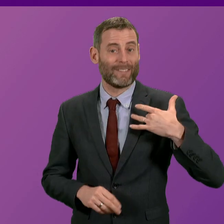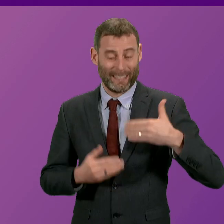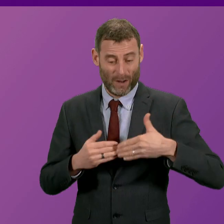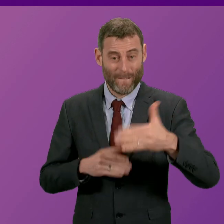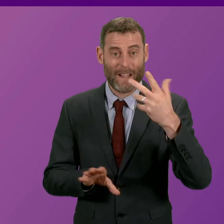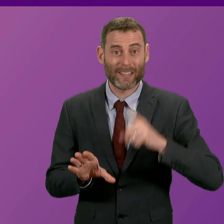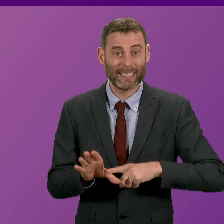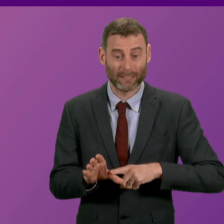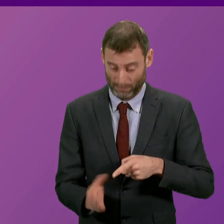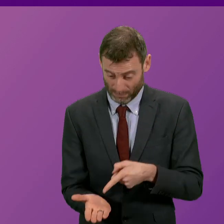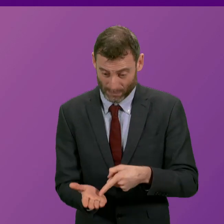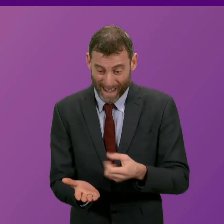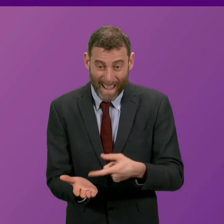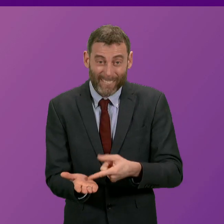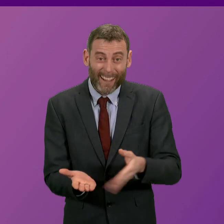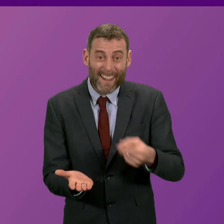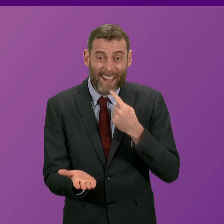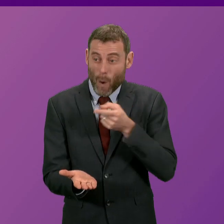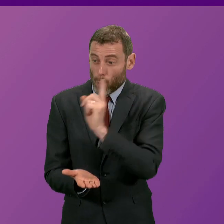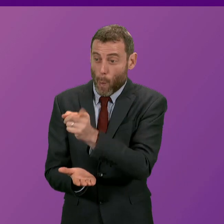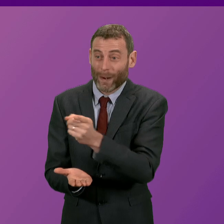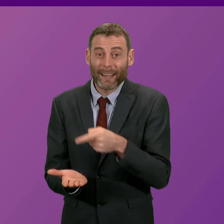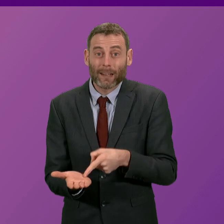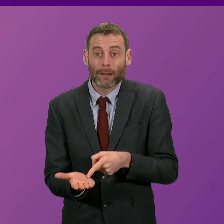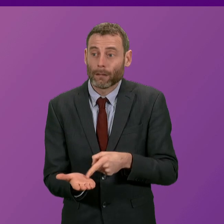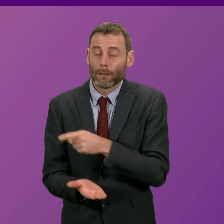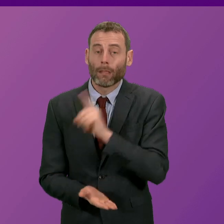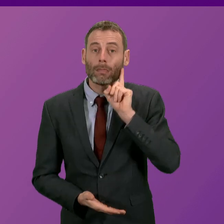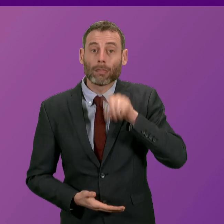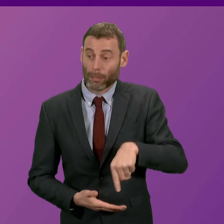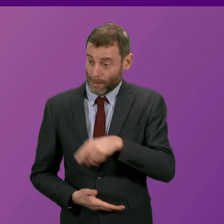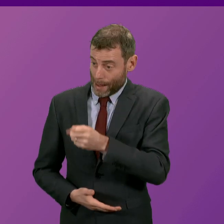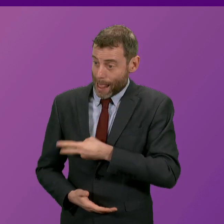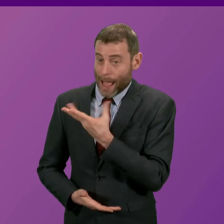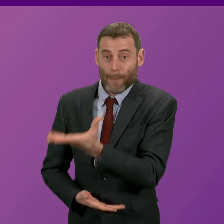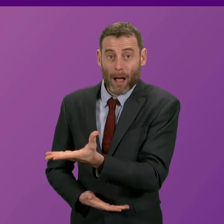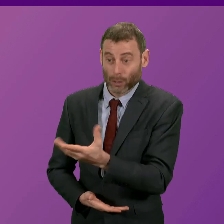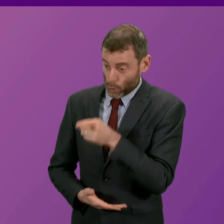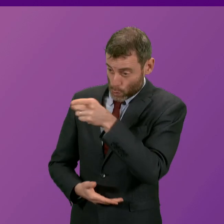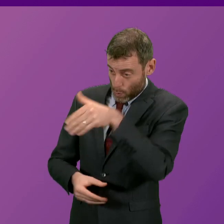period. That is a rather gloomy outlook that Mr Sarwar has attached himself to.